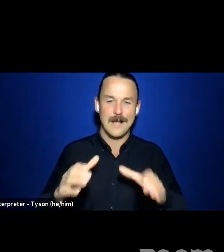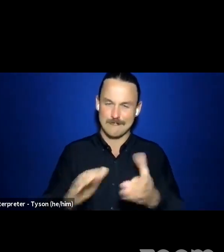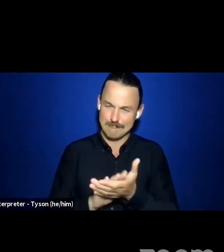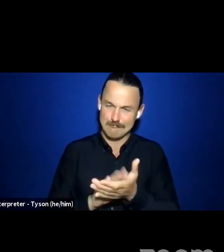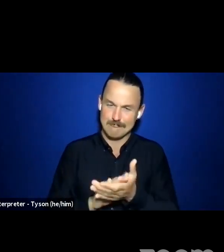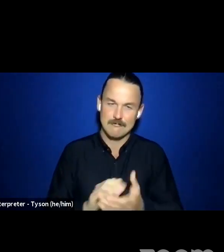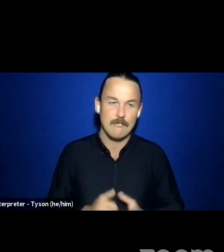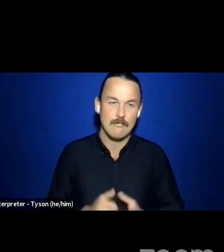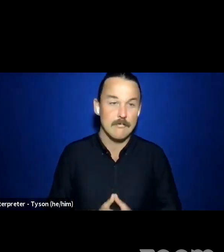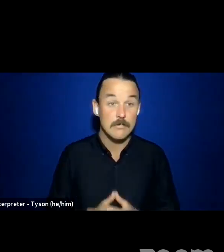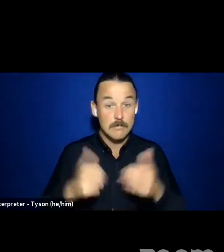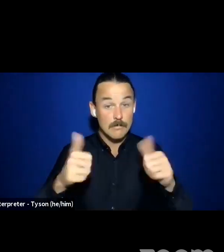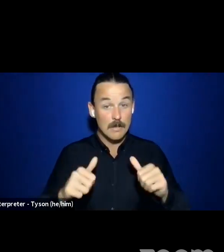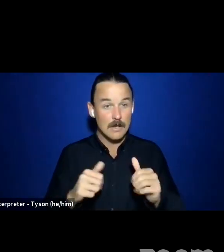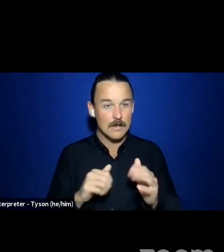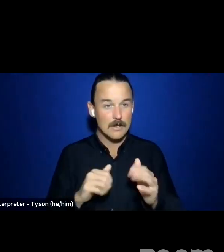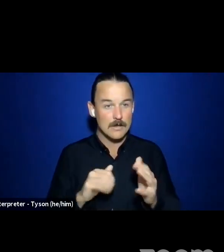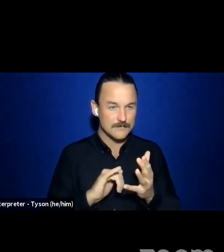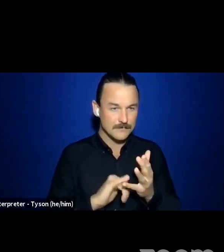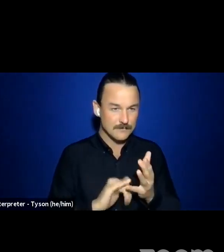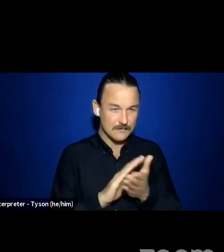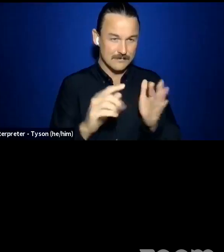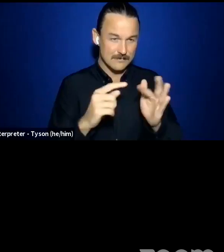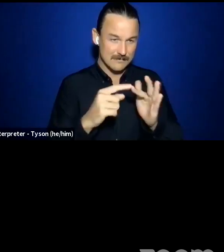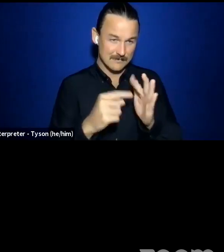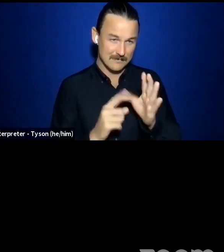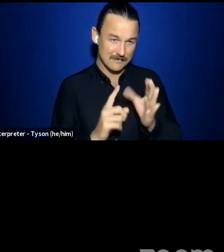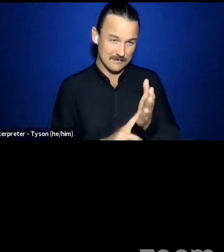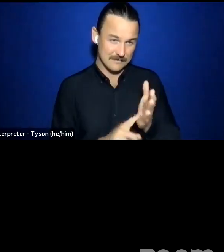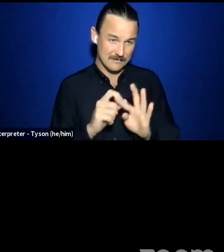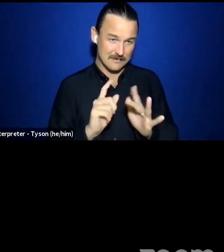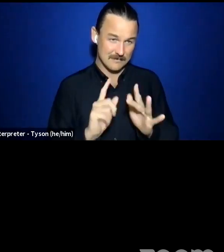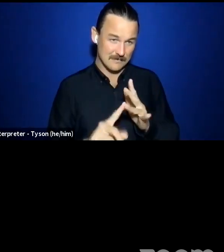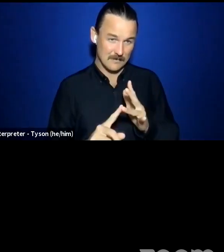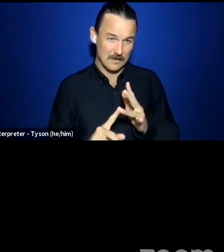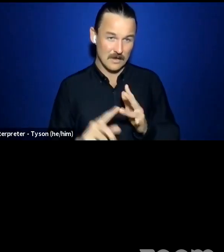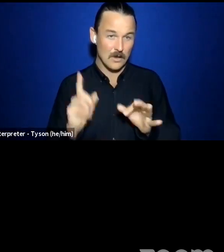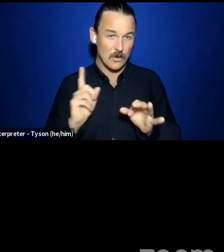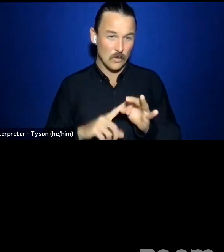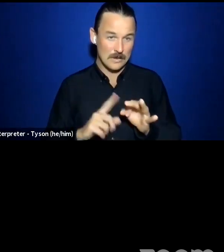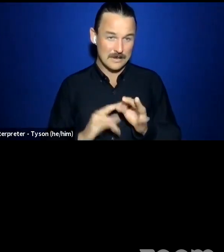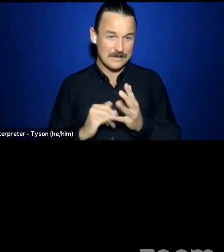that category. mixed up I'll be heading over. er to shuttle do queens er to shuttle do queensland state director of app for